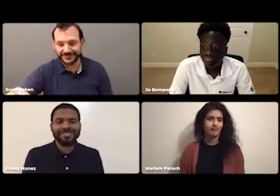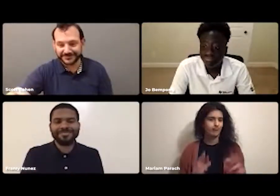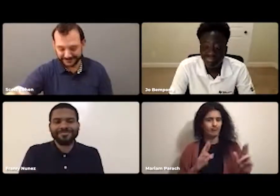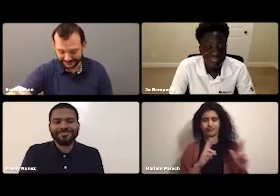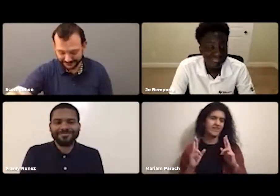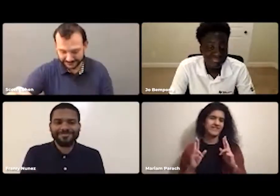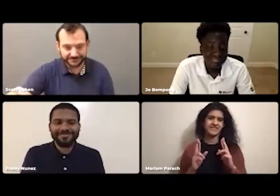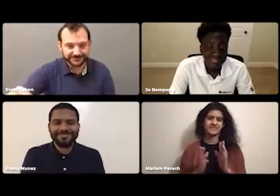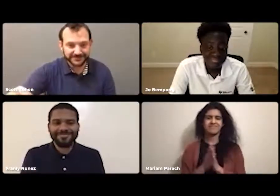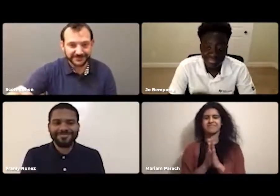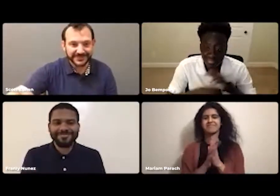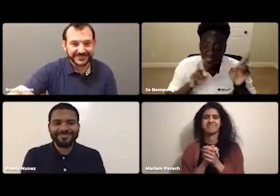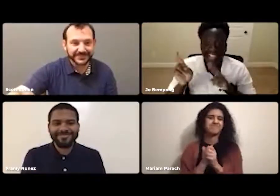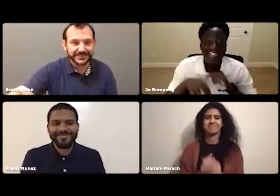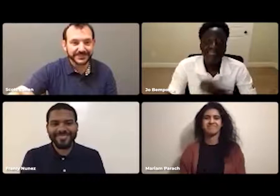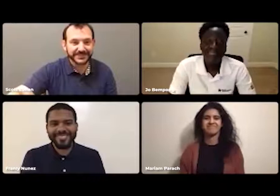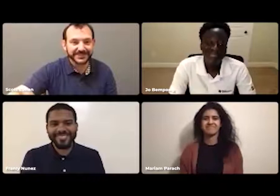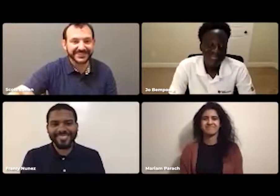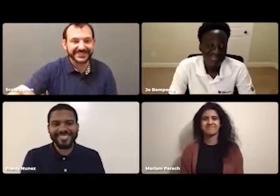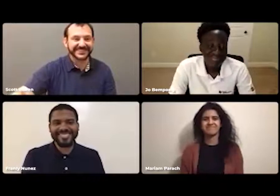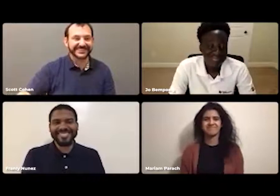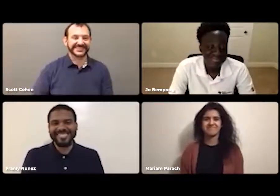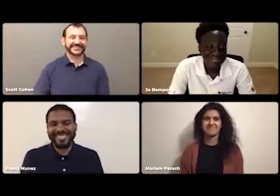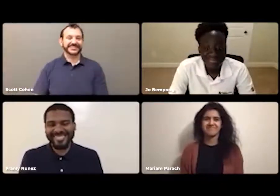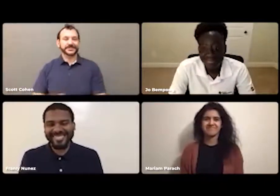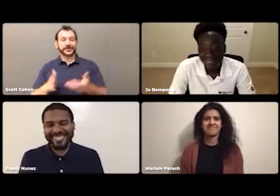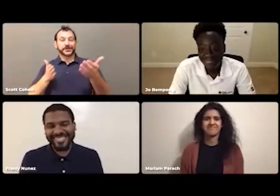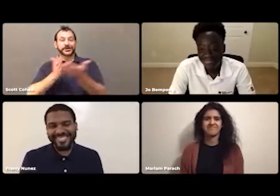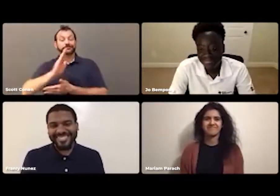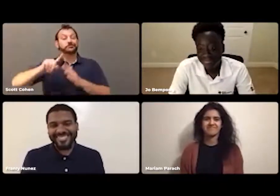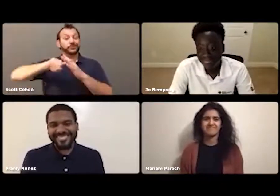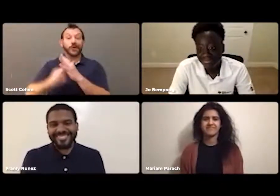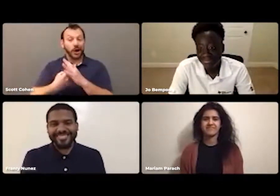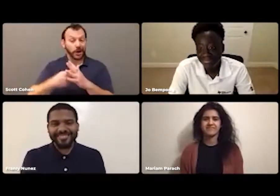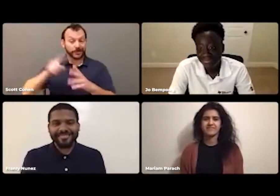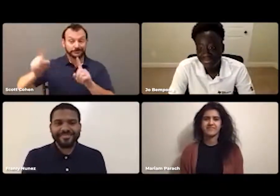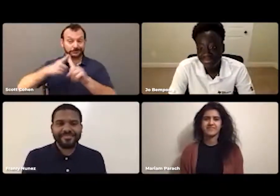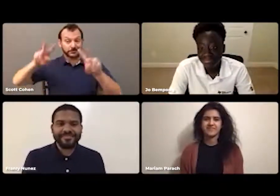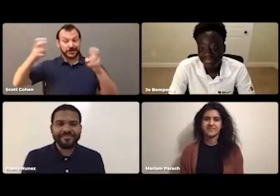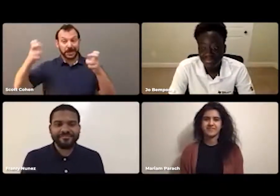Ready!